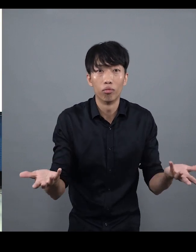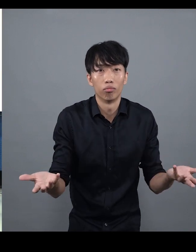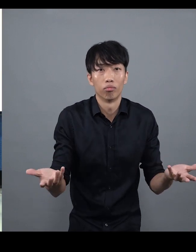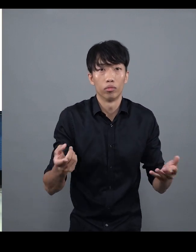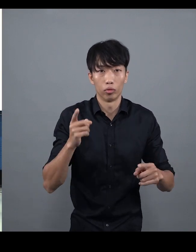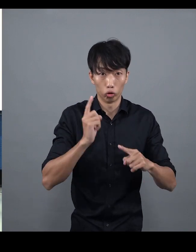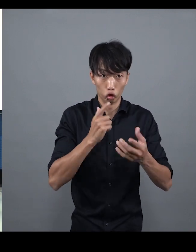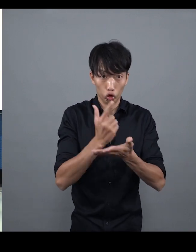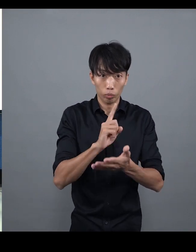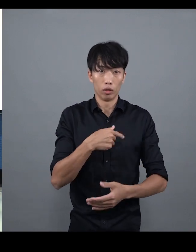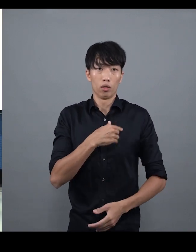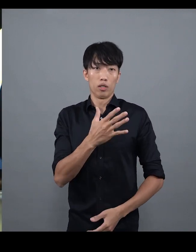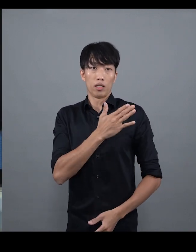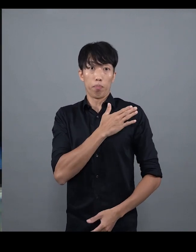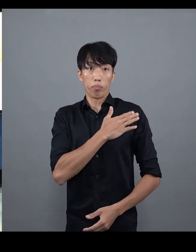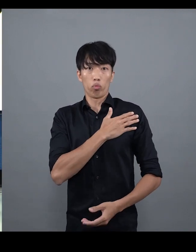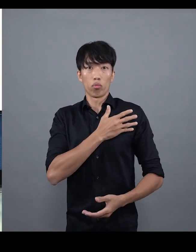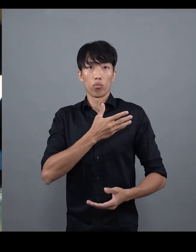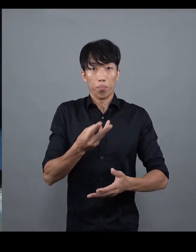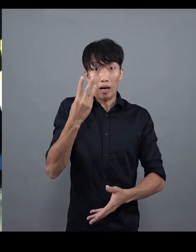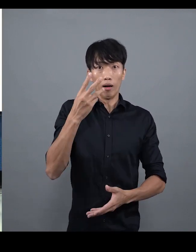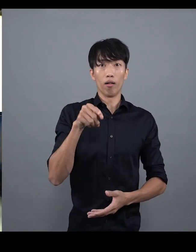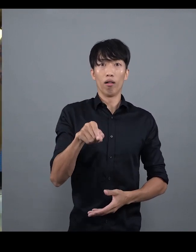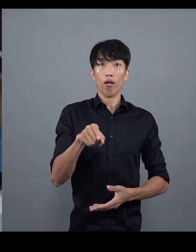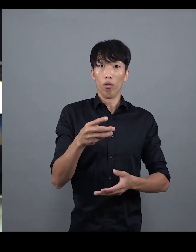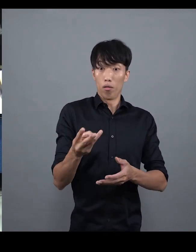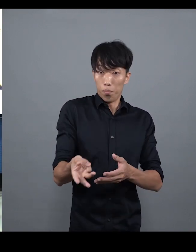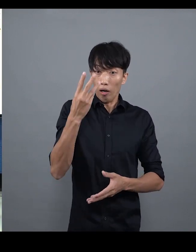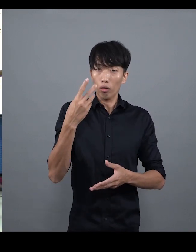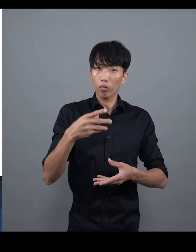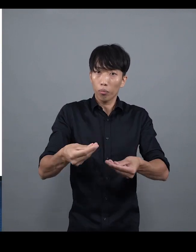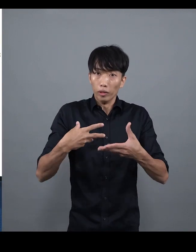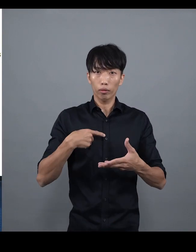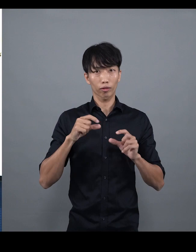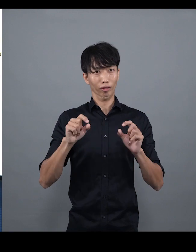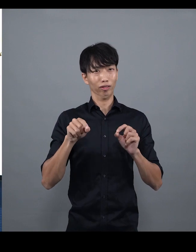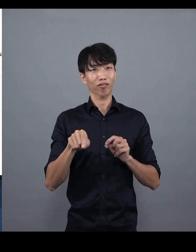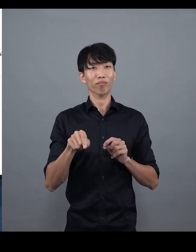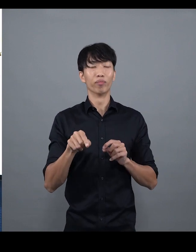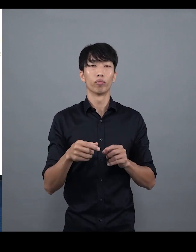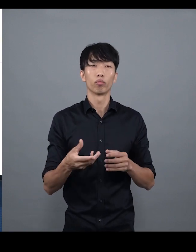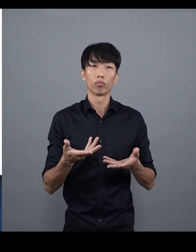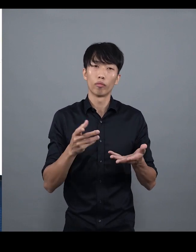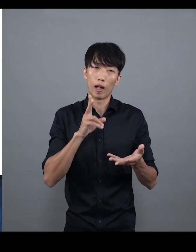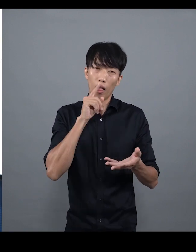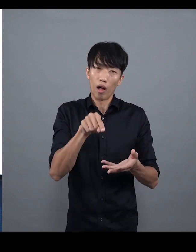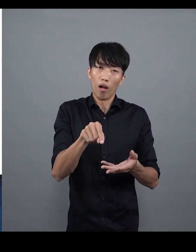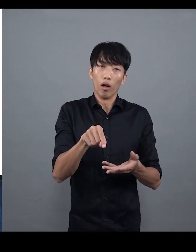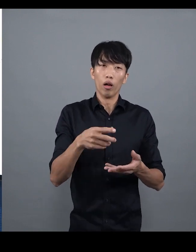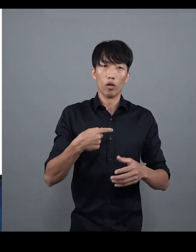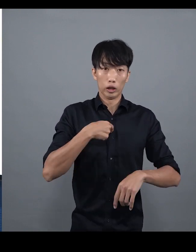It felt like I had fulfilled a mission, and the mission offered me meaning I’d describe it as such: